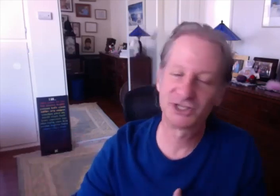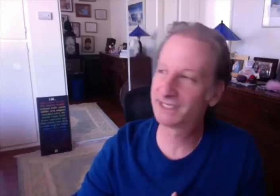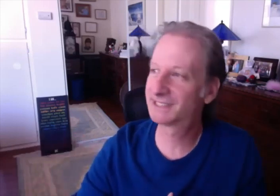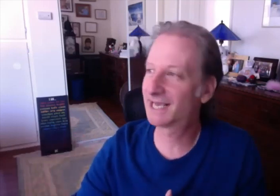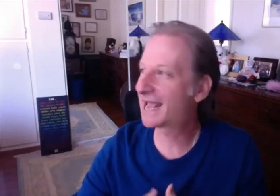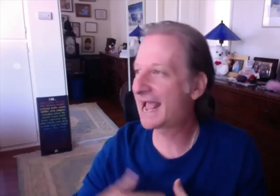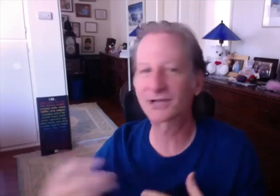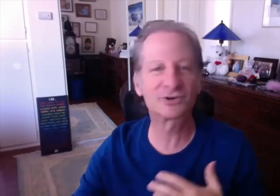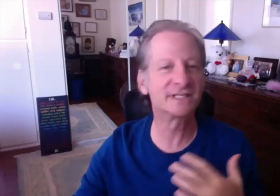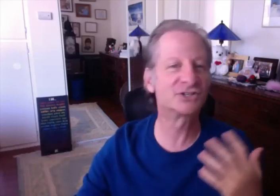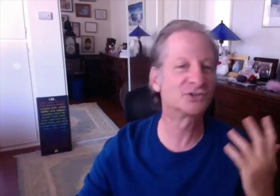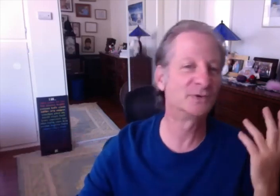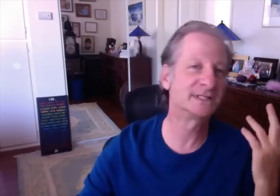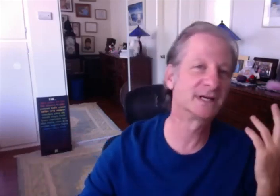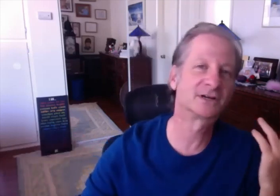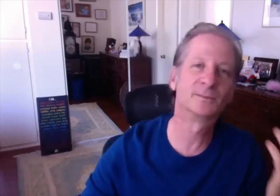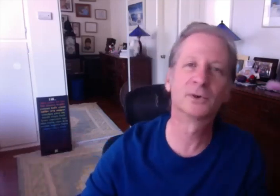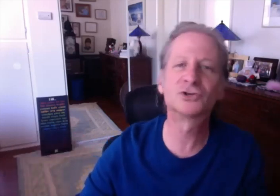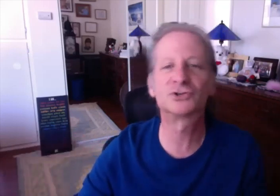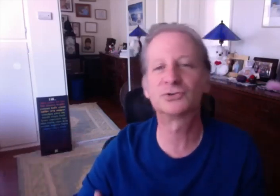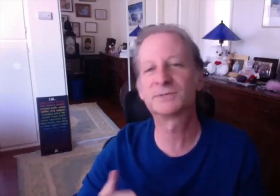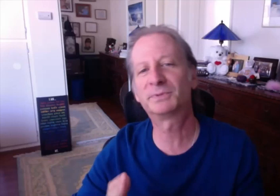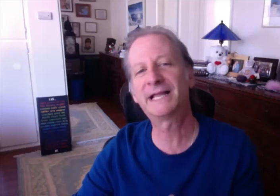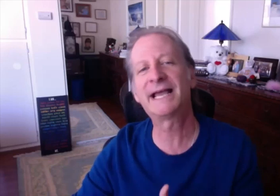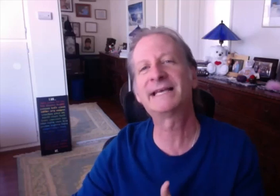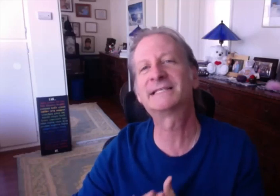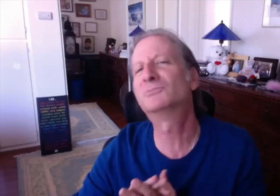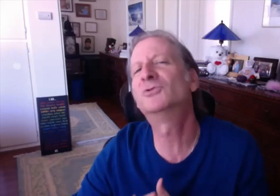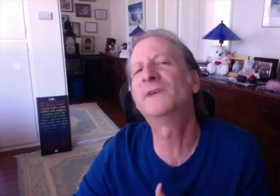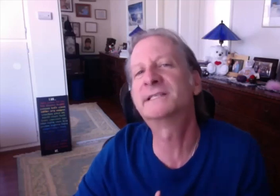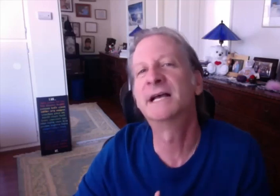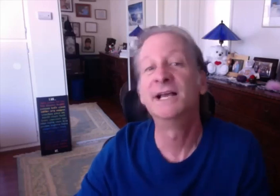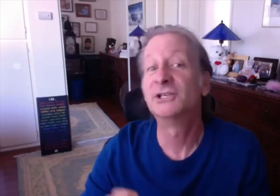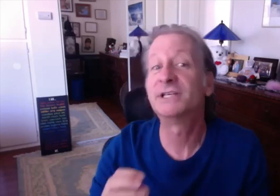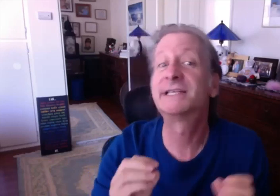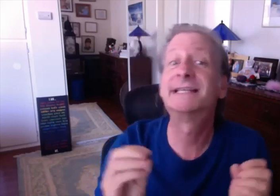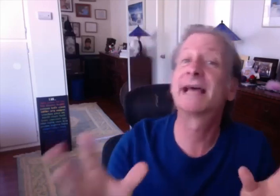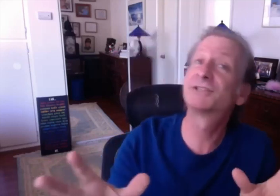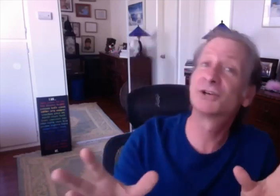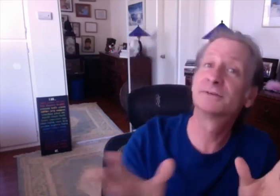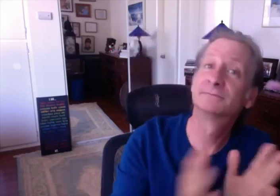She is an actress who has done commercials, plays, movies. She's a dancer.